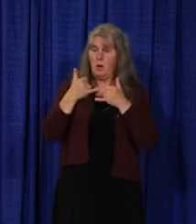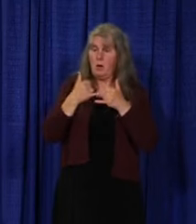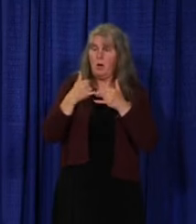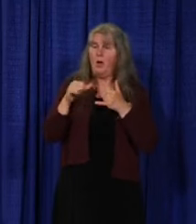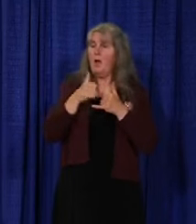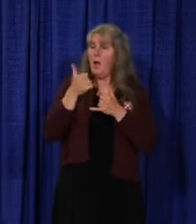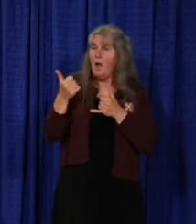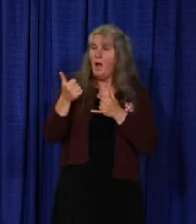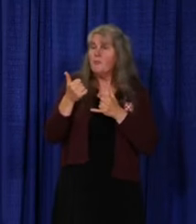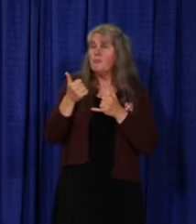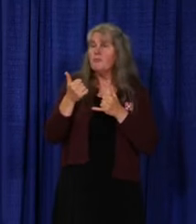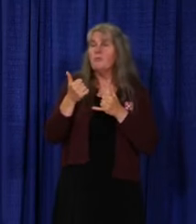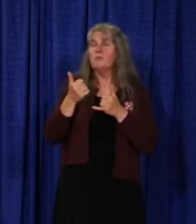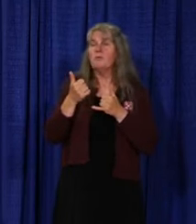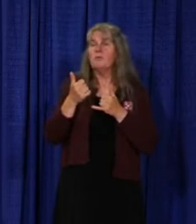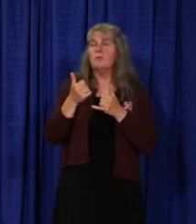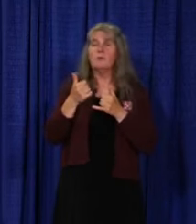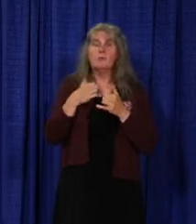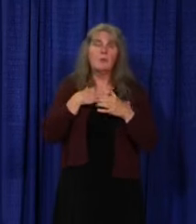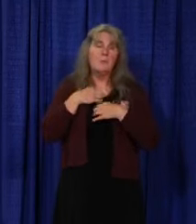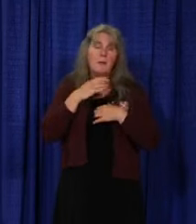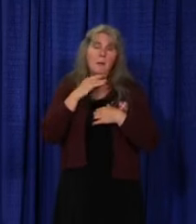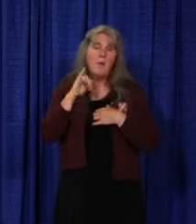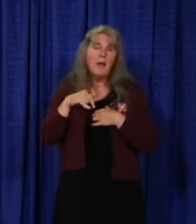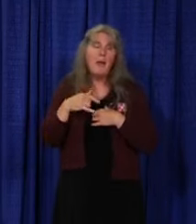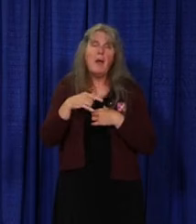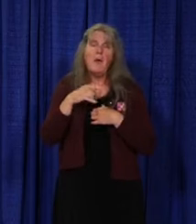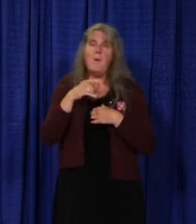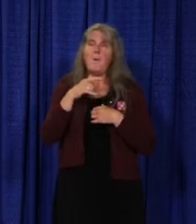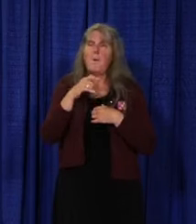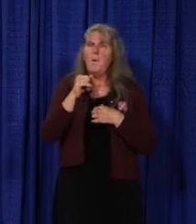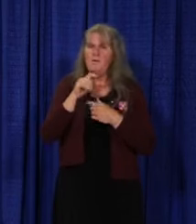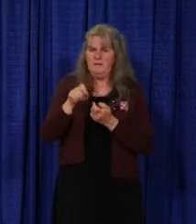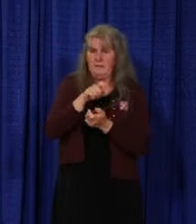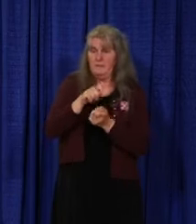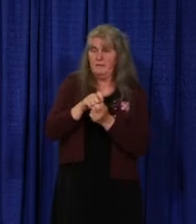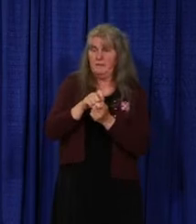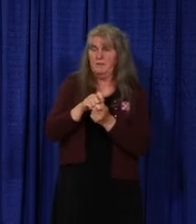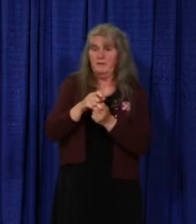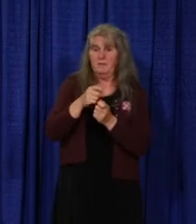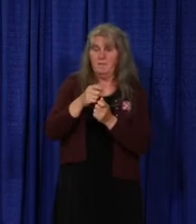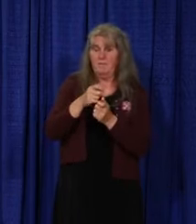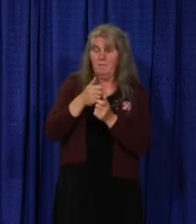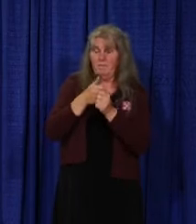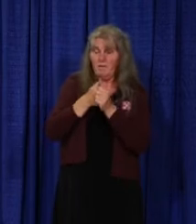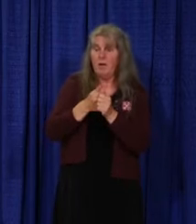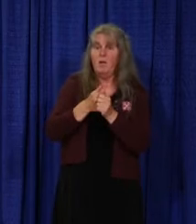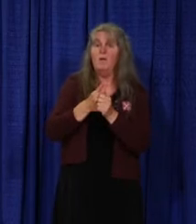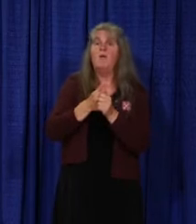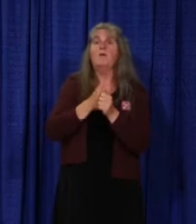asked about, what part of those were specifically to people not self isolating or gathering in